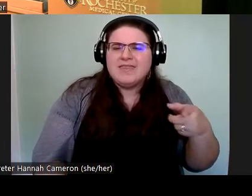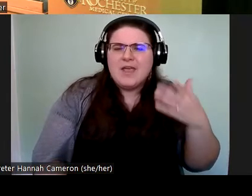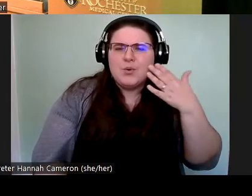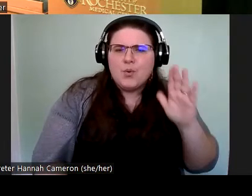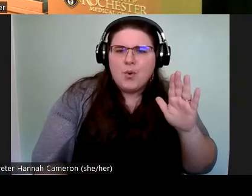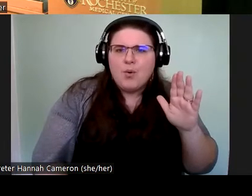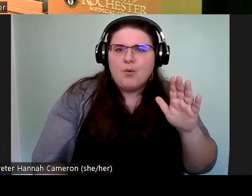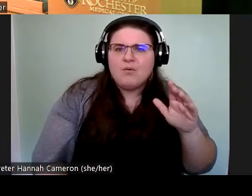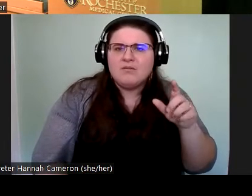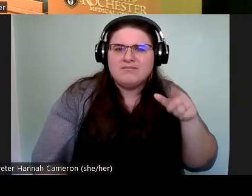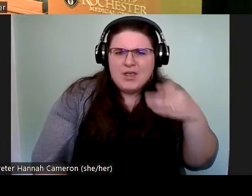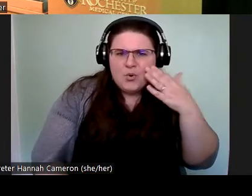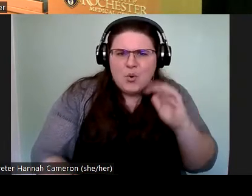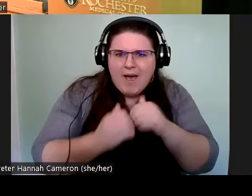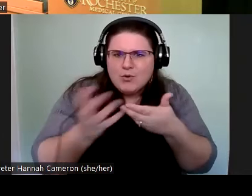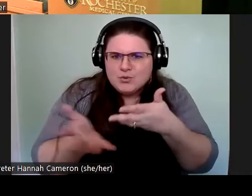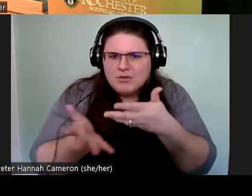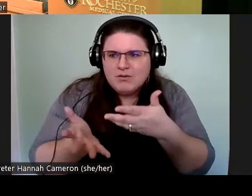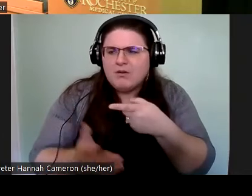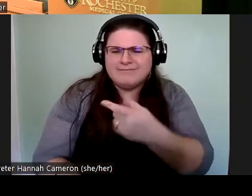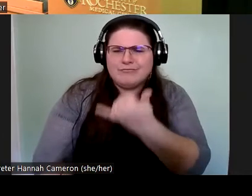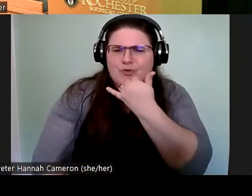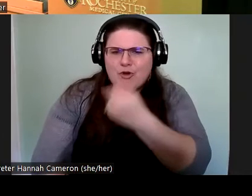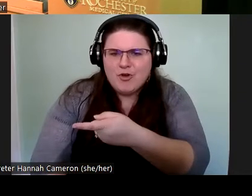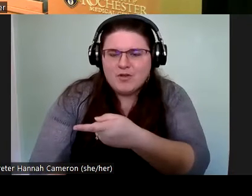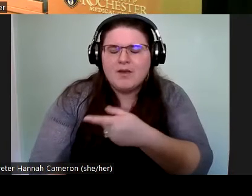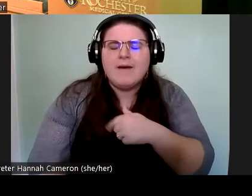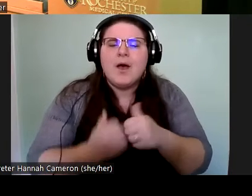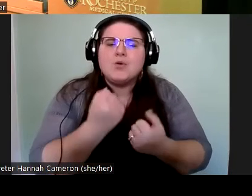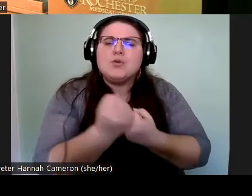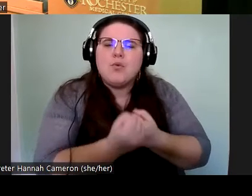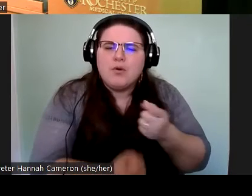know they shouldn't do that right we need to be supporting them and helping them do that um they